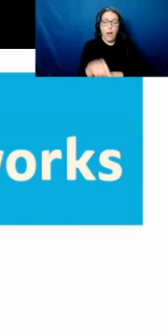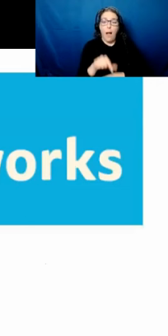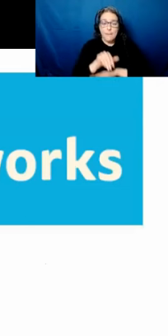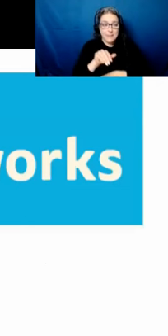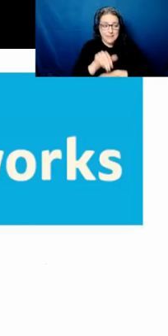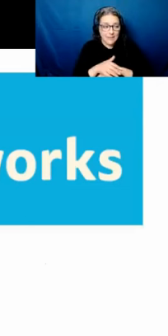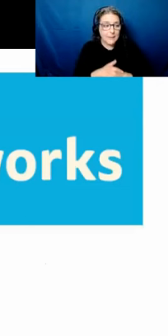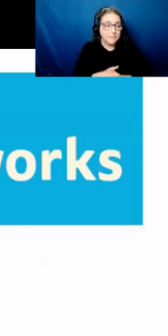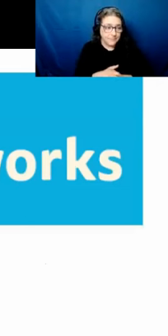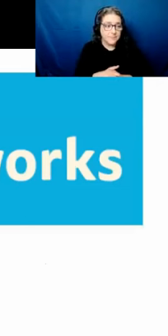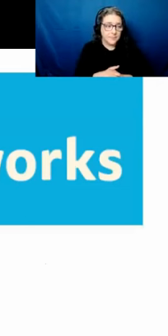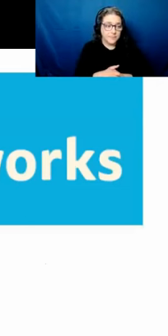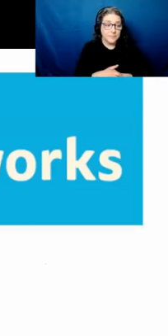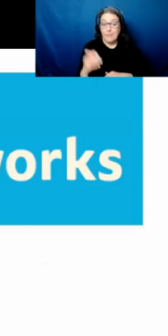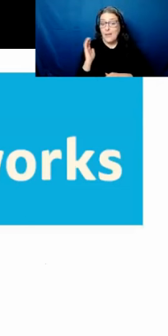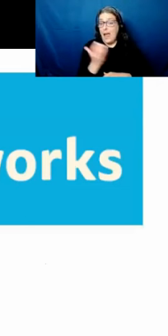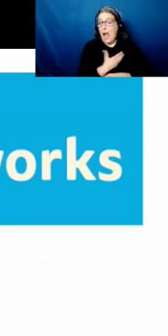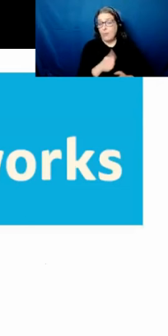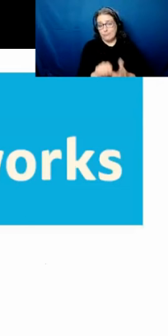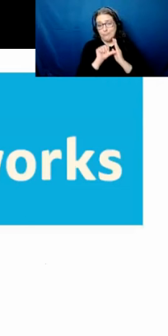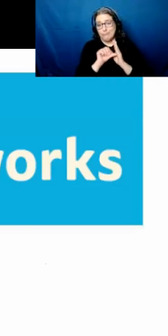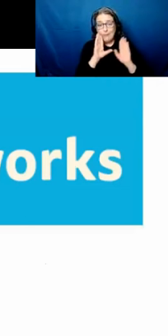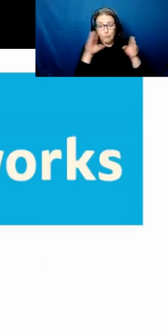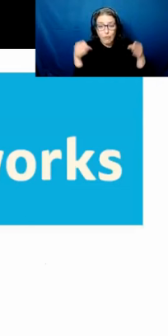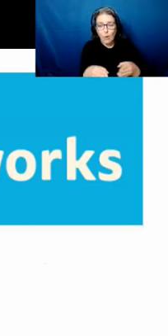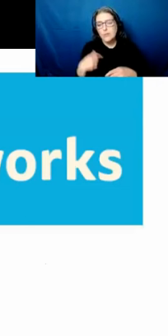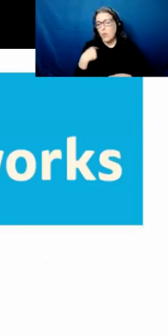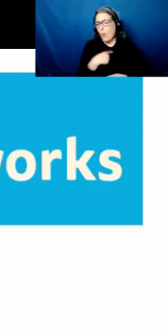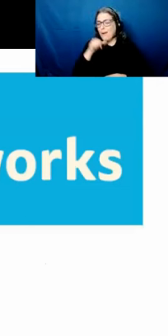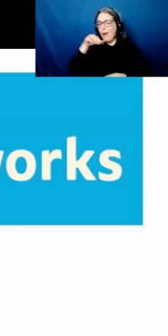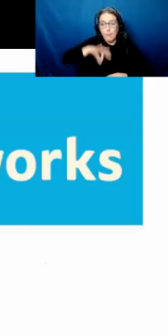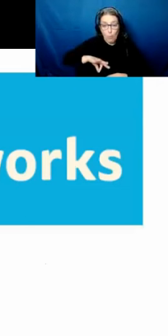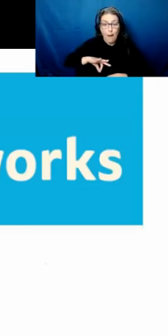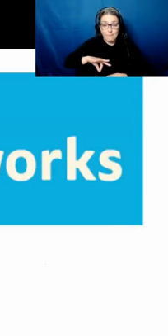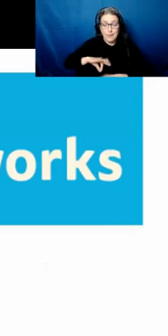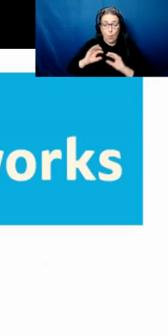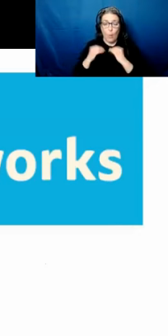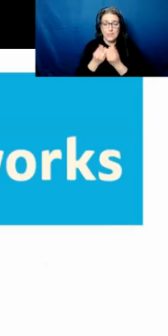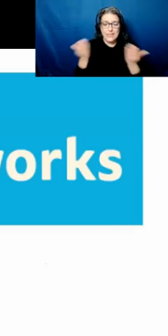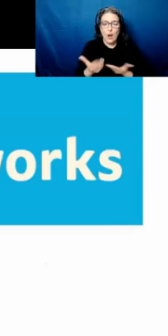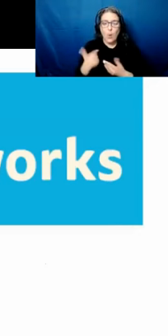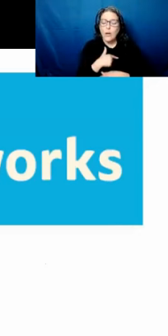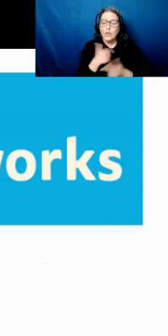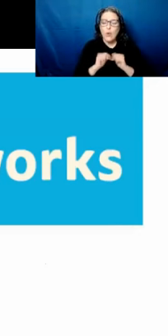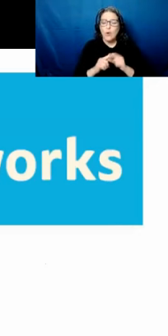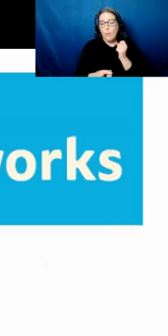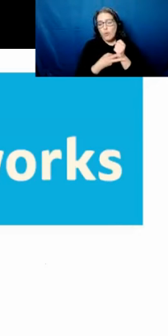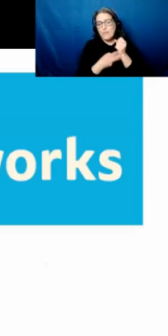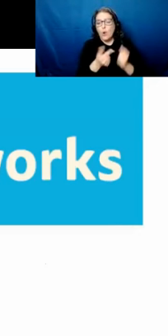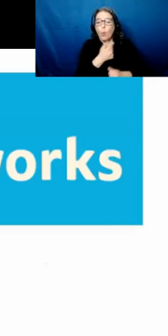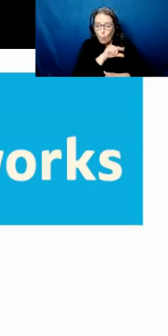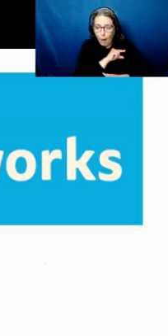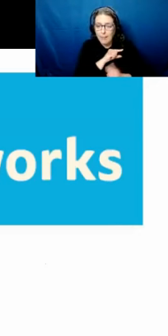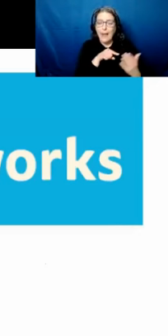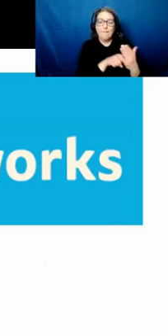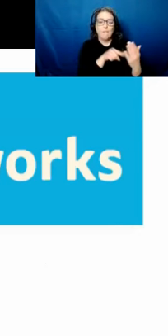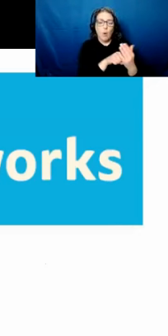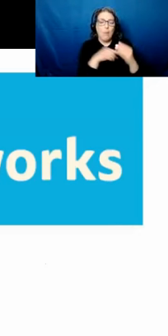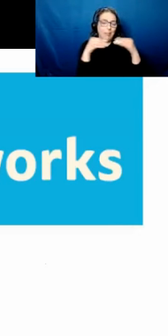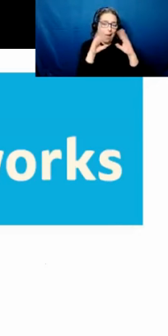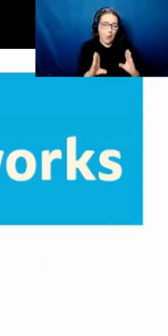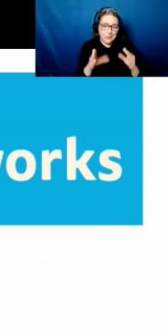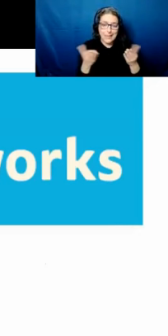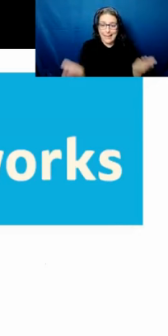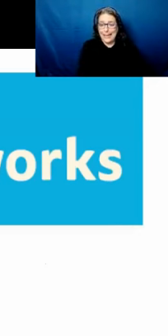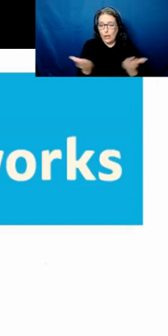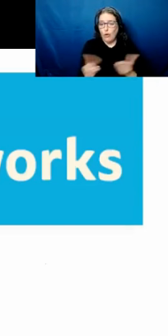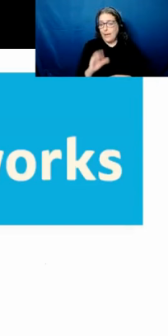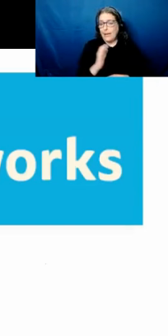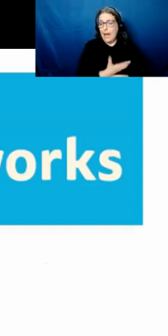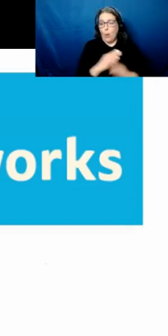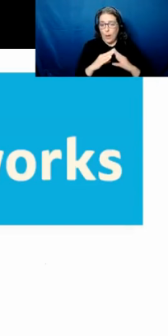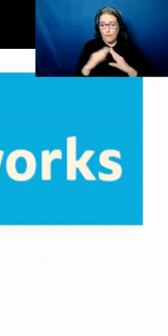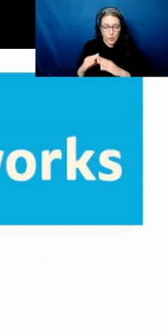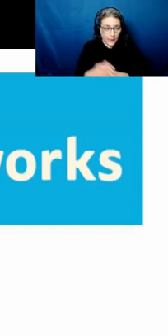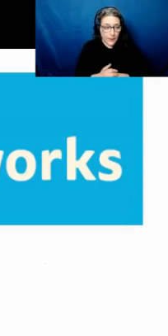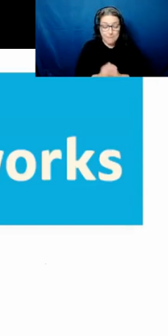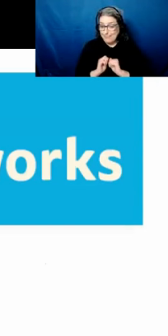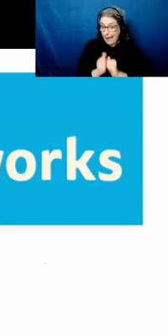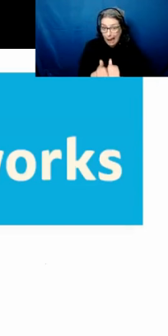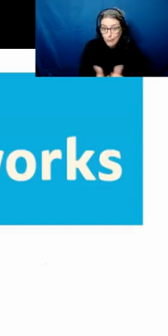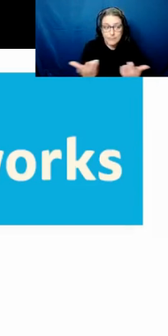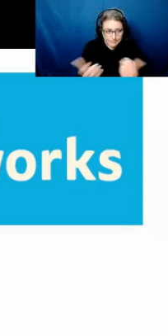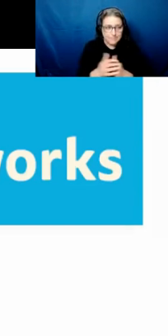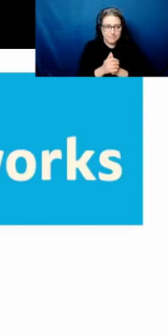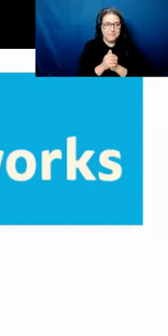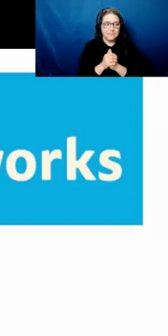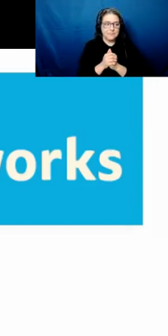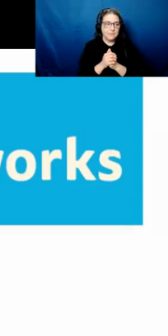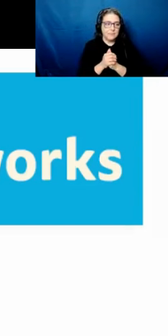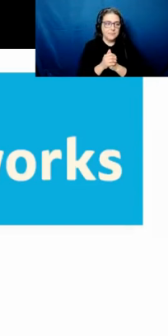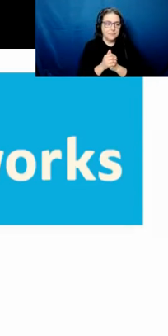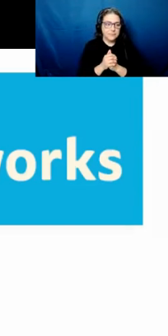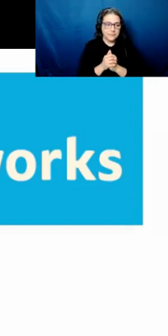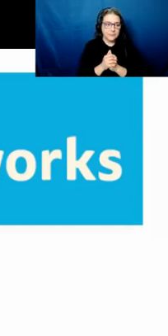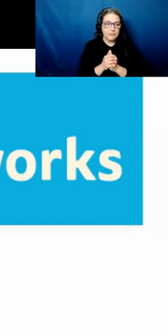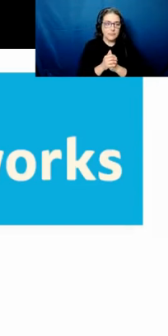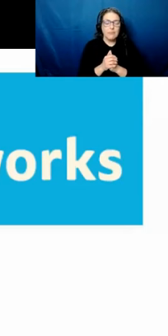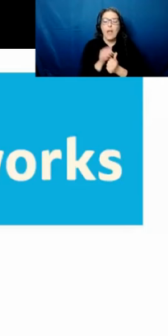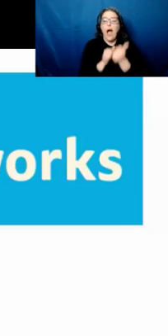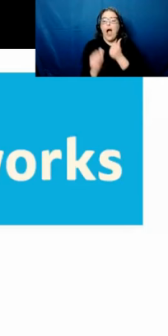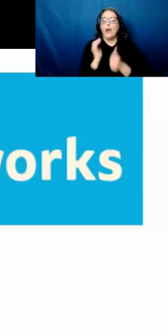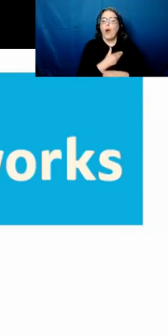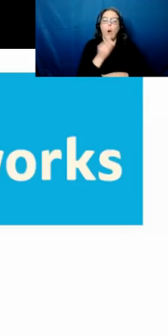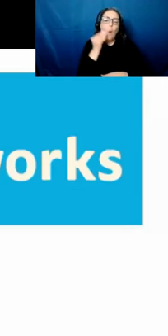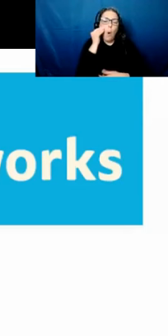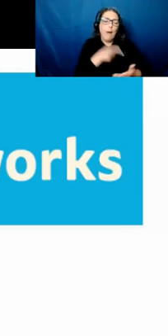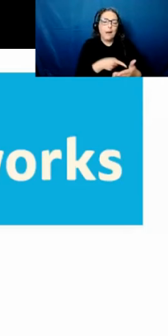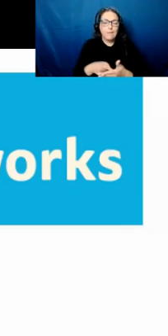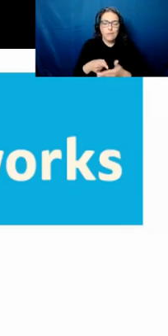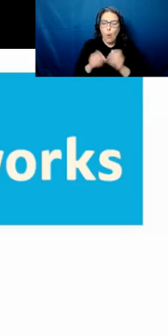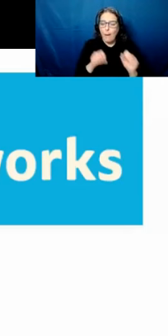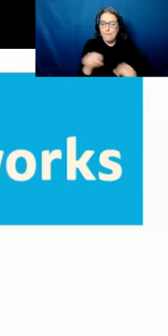Good evening everyone. Just to say a little bit about Rental Rehabilitation Program -- I'm sorry. You have to be an investor with a vacant property in the North Omaha or Douglas County City of Omaha area. One for -- the City of Omaha, Douglas County boundaries, all state, federal, student loans and assessment liens must be current. You can't owe any back taxes or anything on these properties.